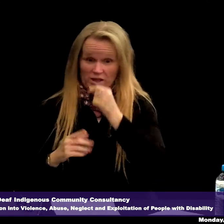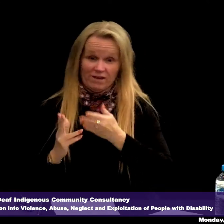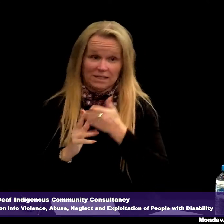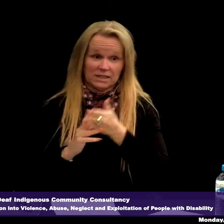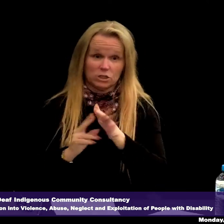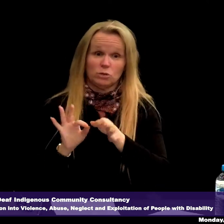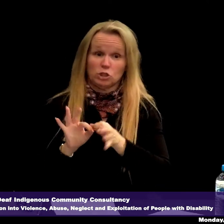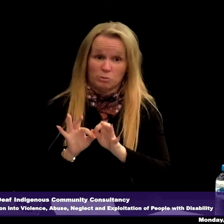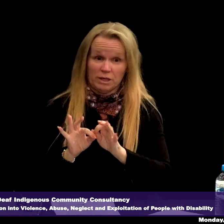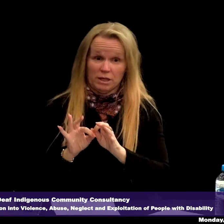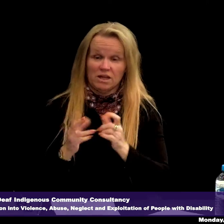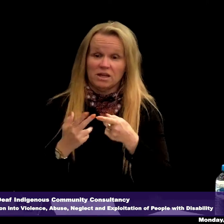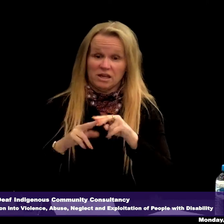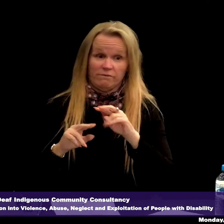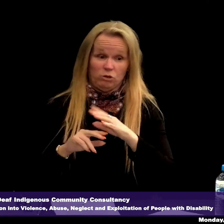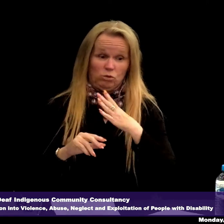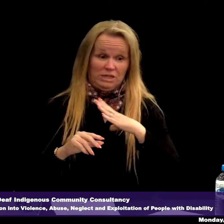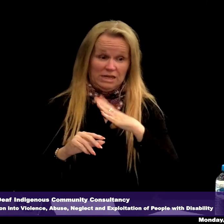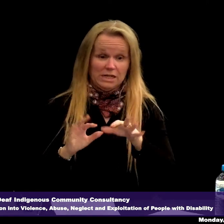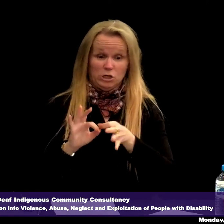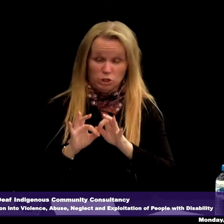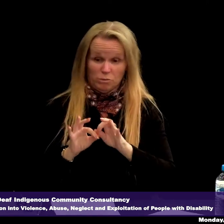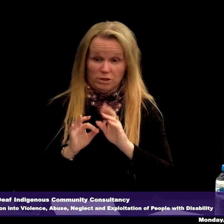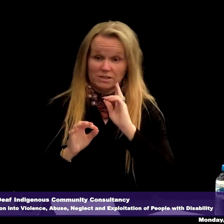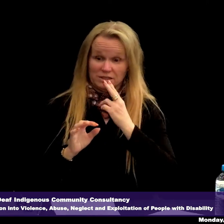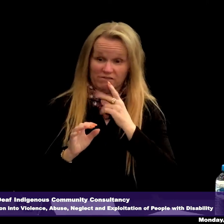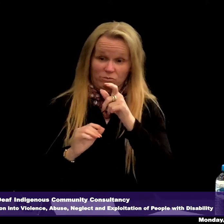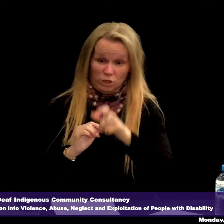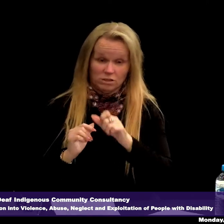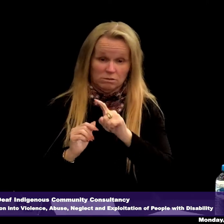If you are a Deaf person, you can access an interpreter if you need an interpreter.